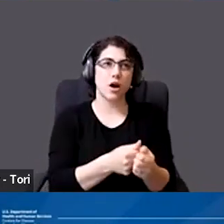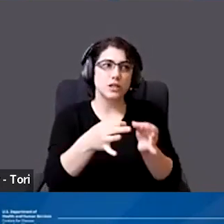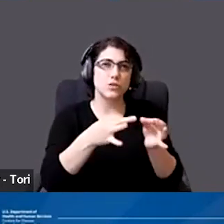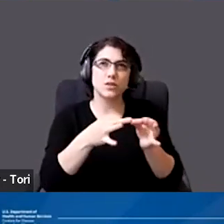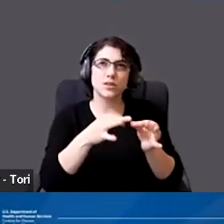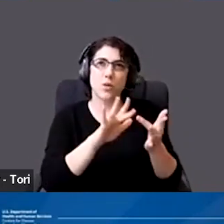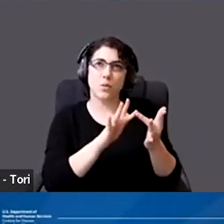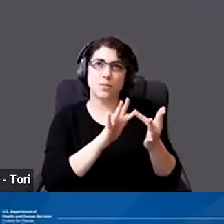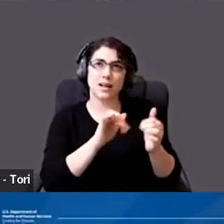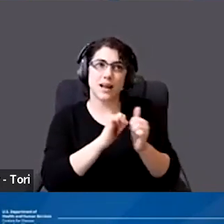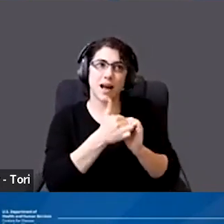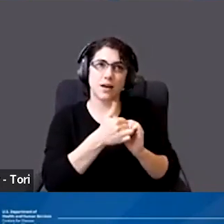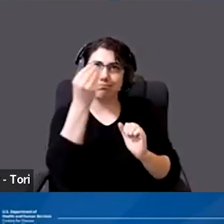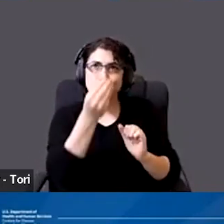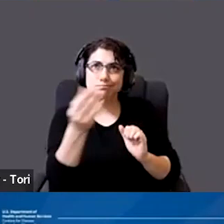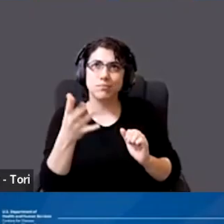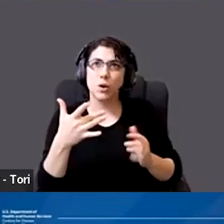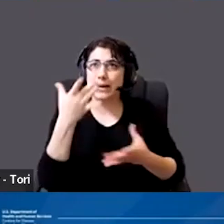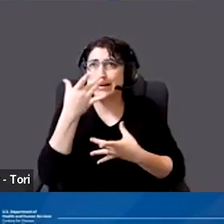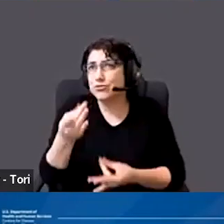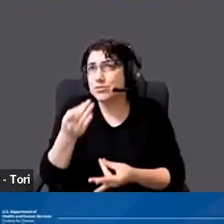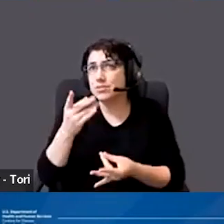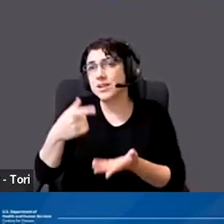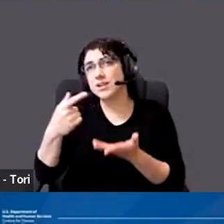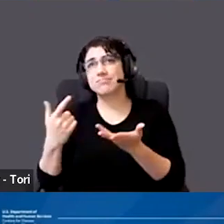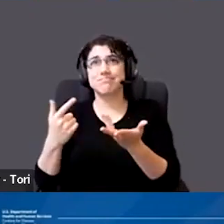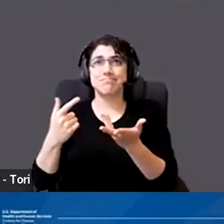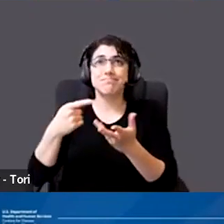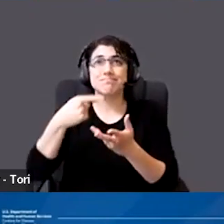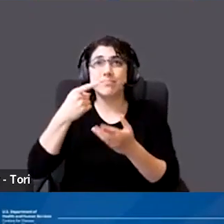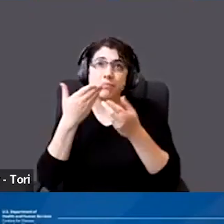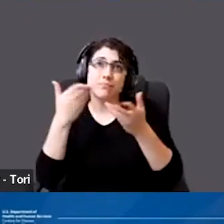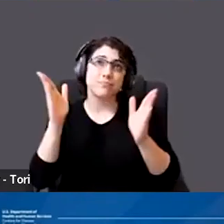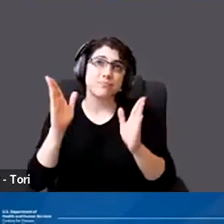and we will make sure we have time for public comments again in the August meeting.